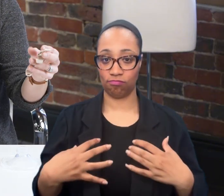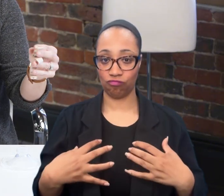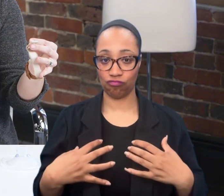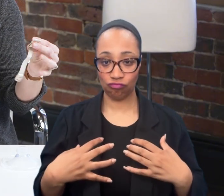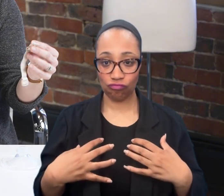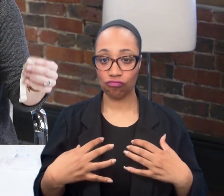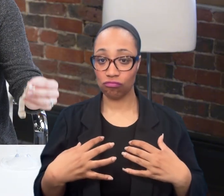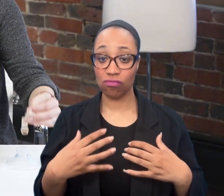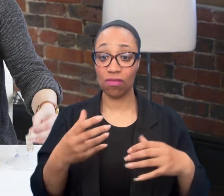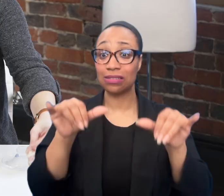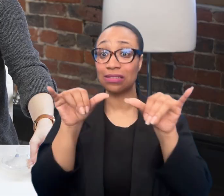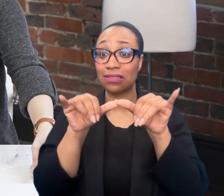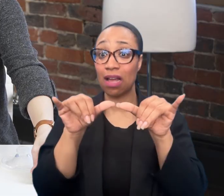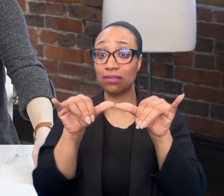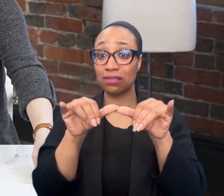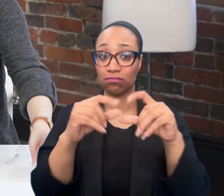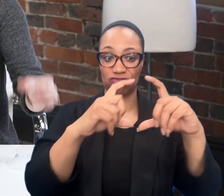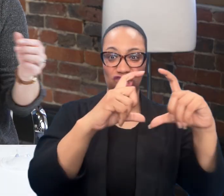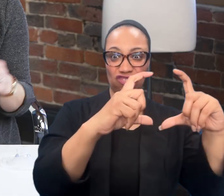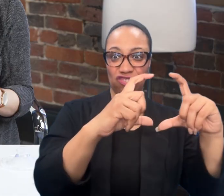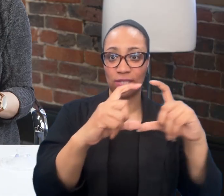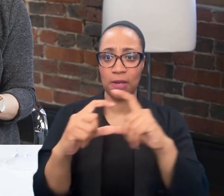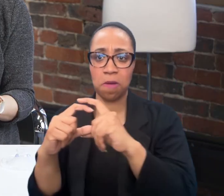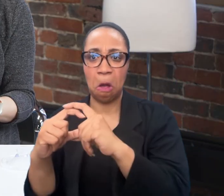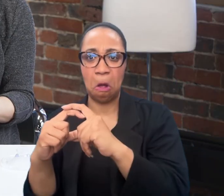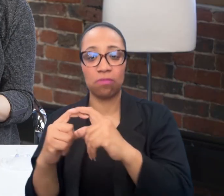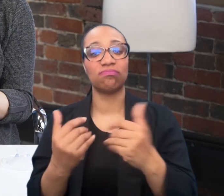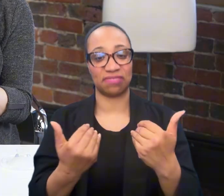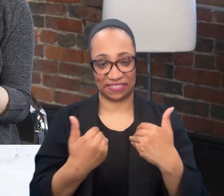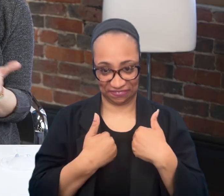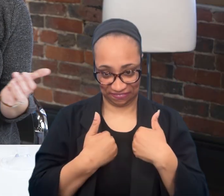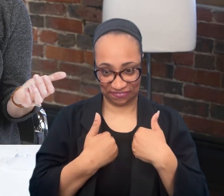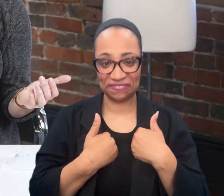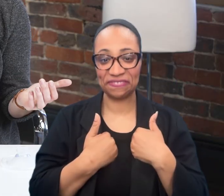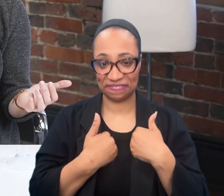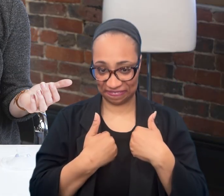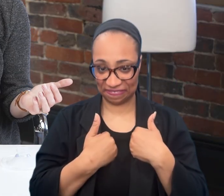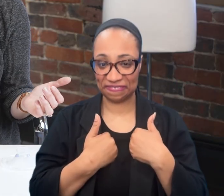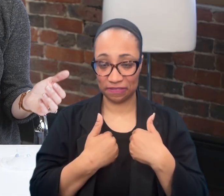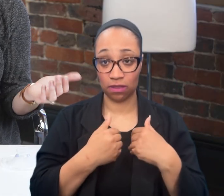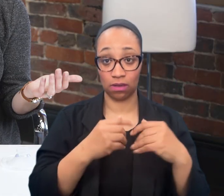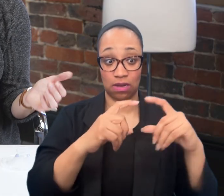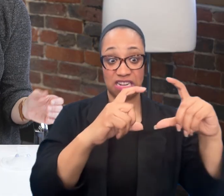which is really helpful it also includes two different sizes for your flanges and the way